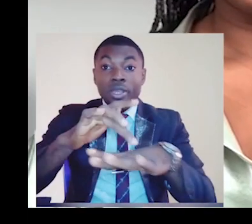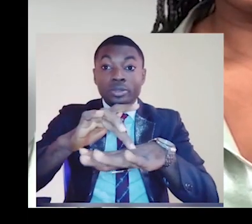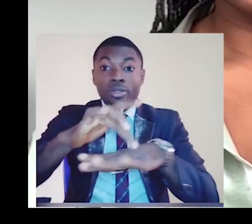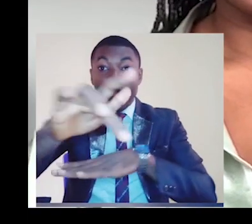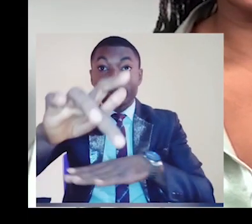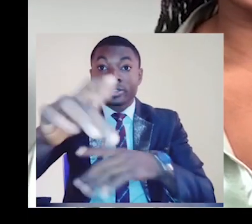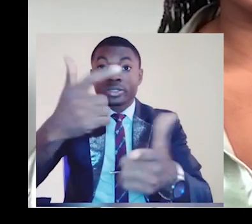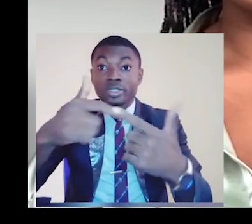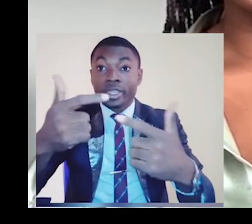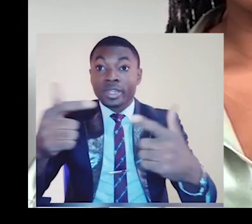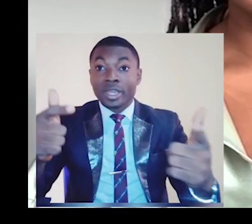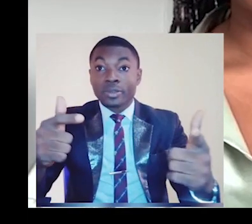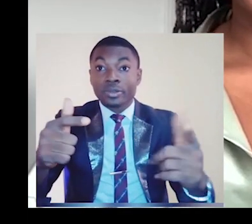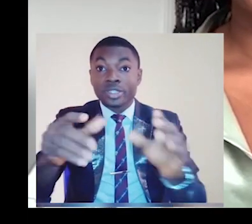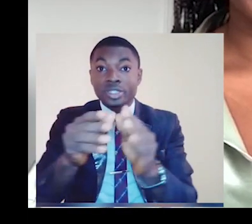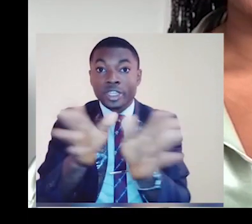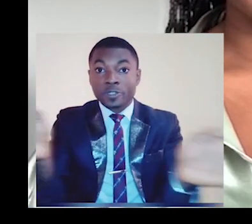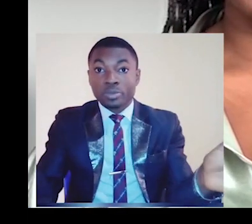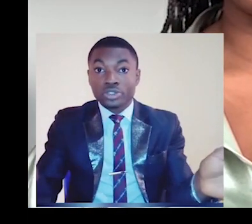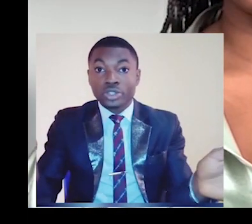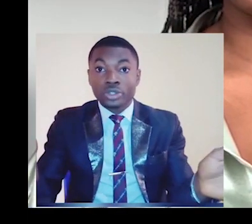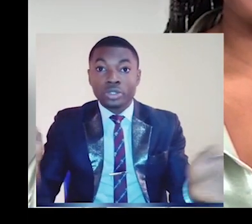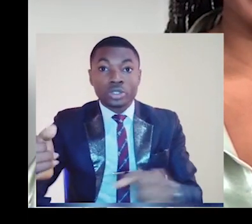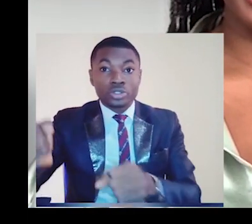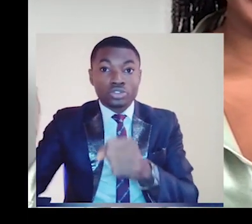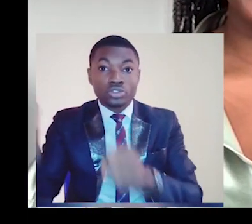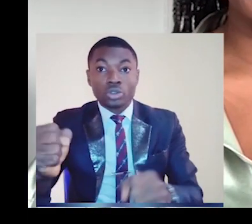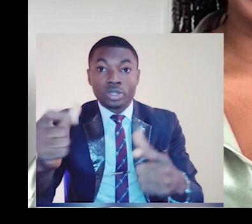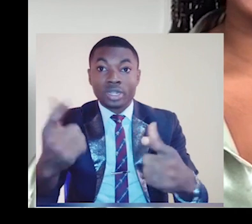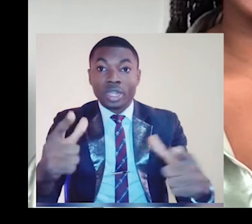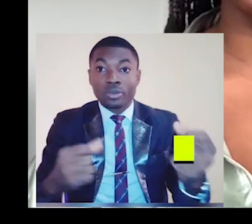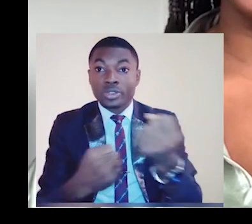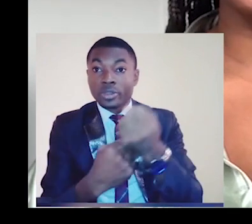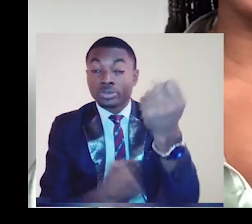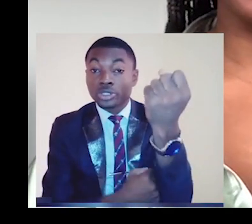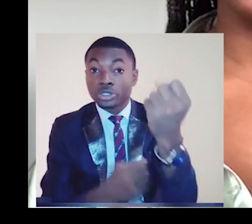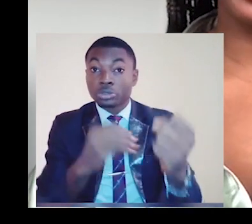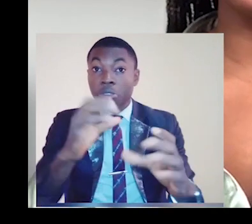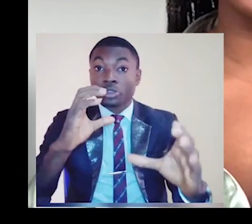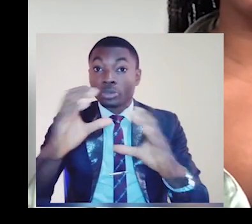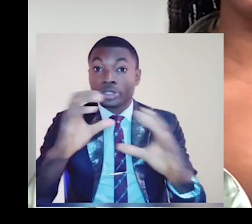Without early sign language exposure, deaf children are deprived of a strong language foundation and means of communication.